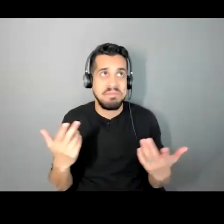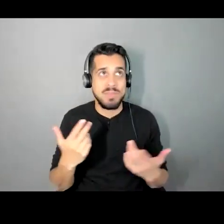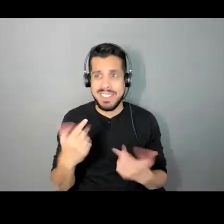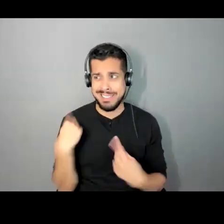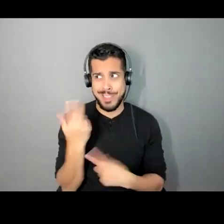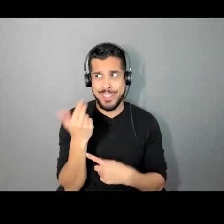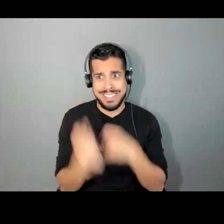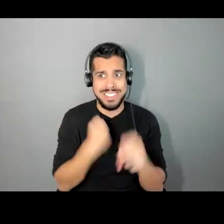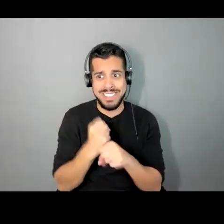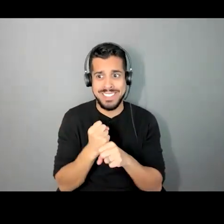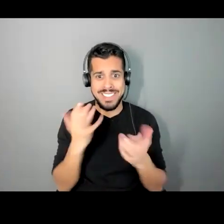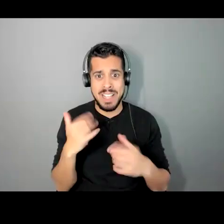but I'm sure I've aged about 25.